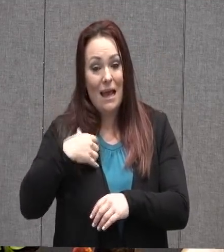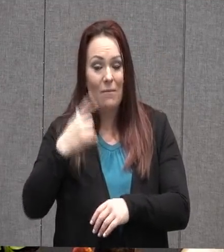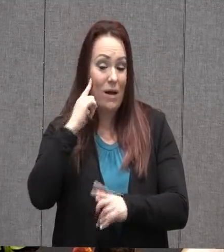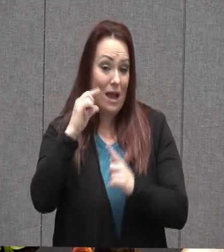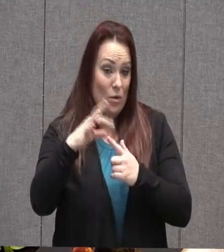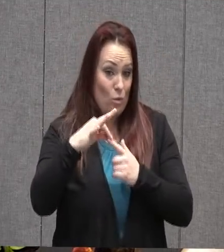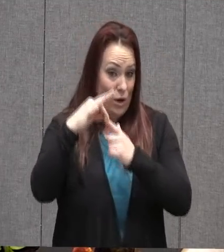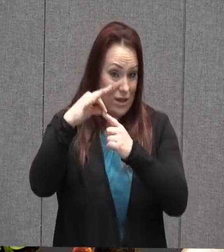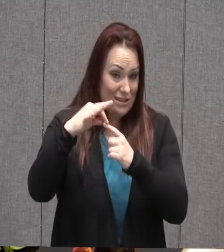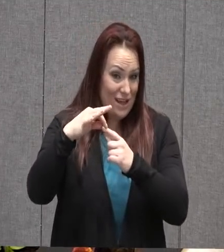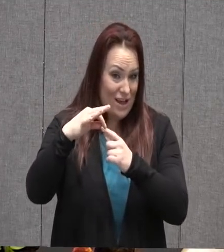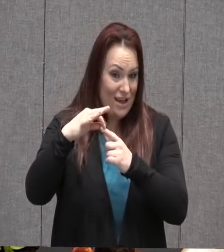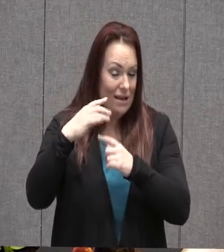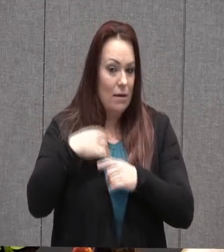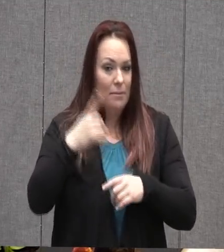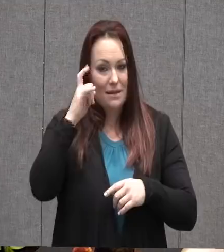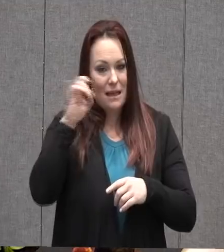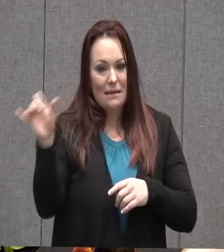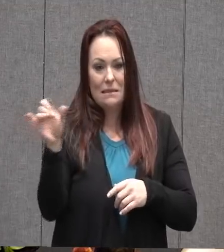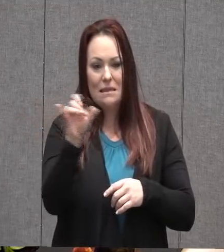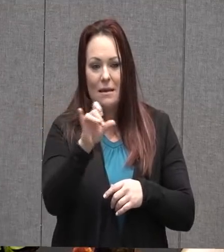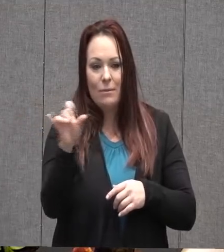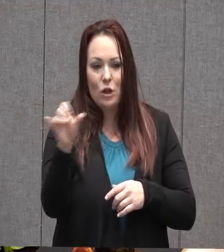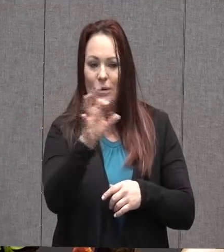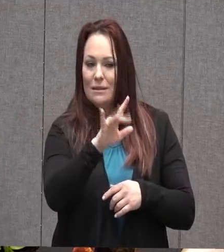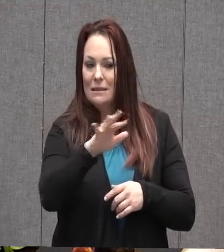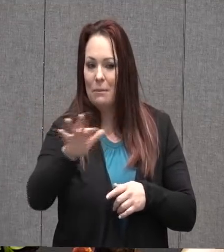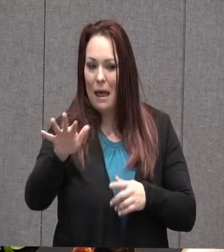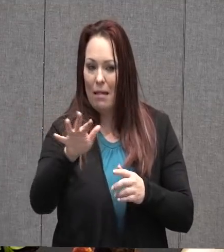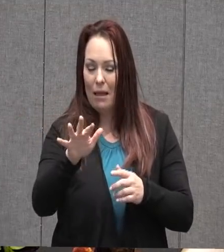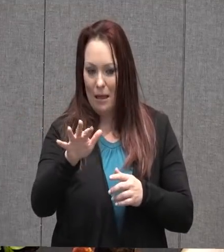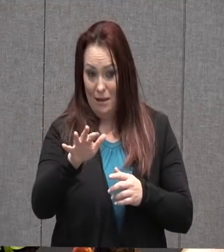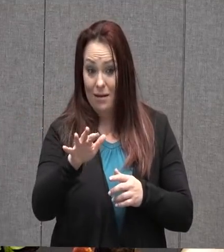because they have a very similar spelling pattern, okay?